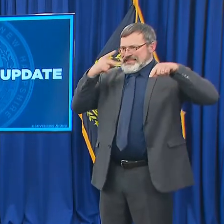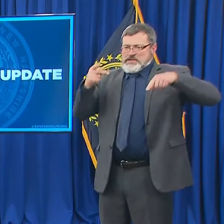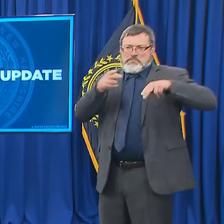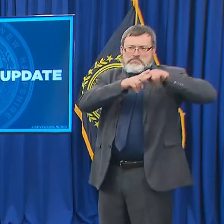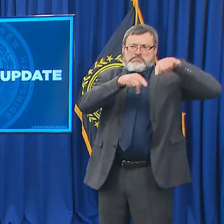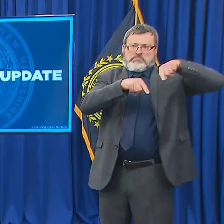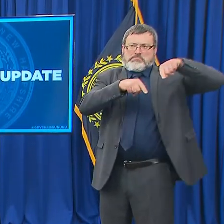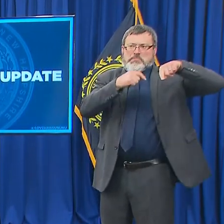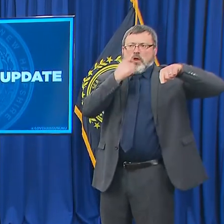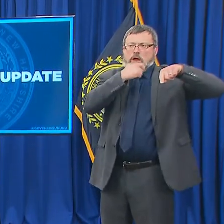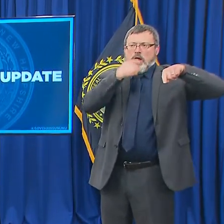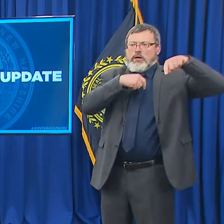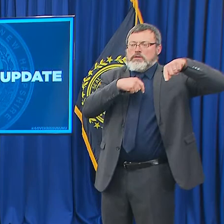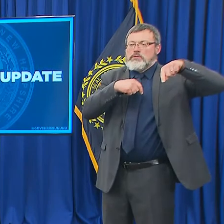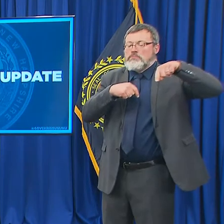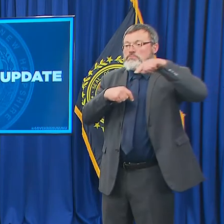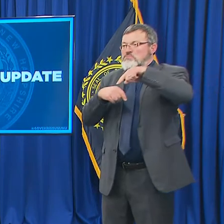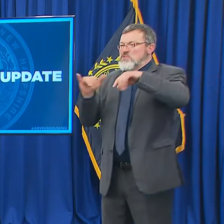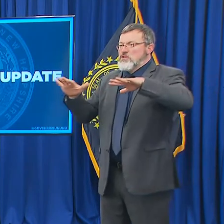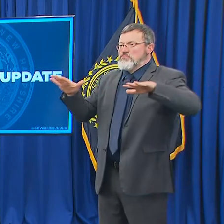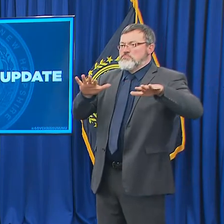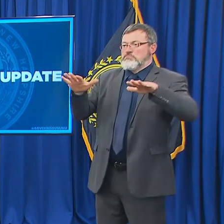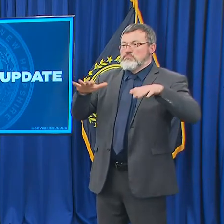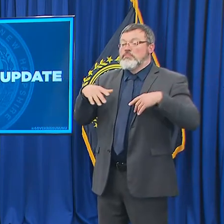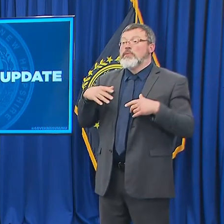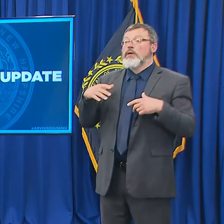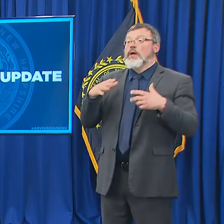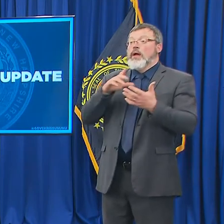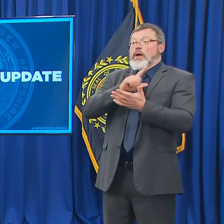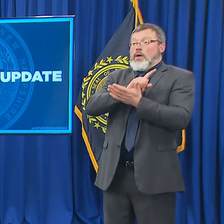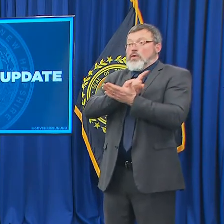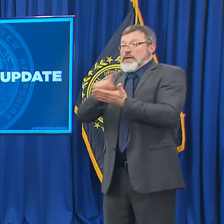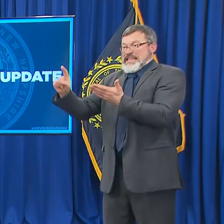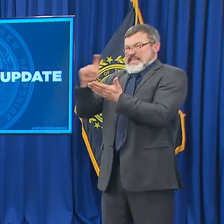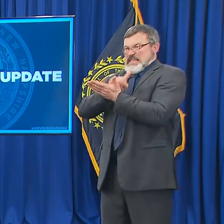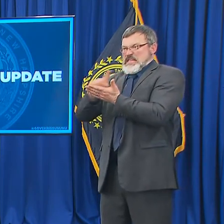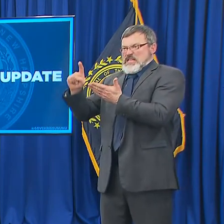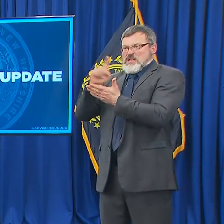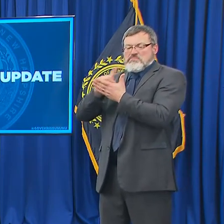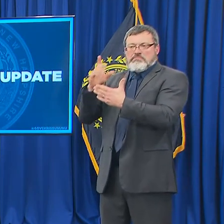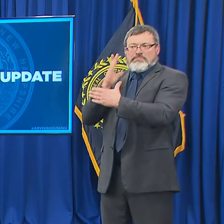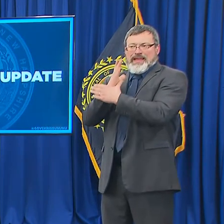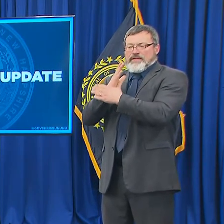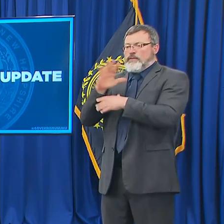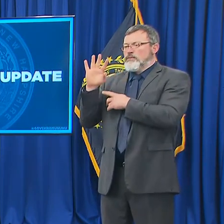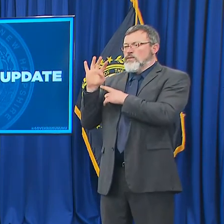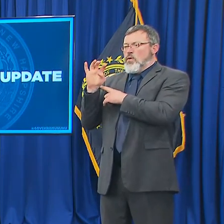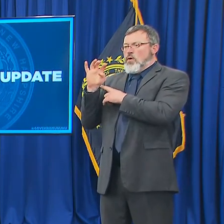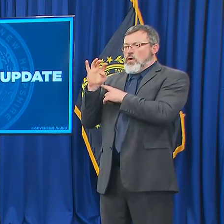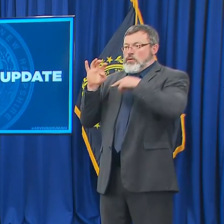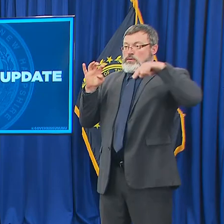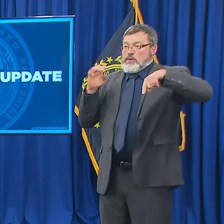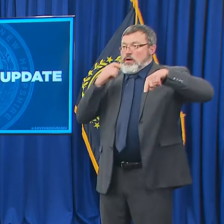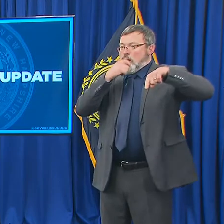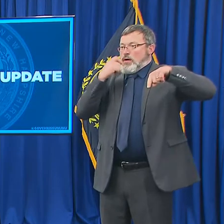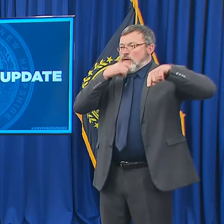more than double the number as of two weeks ago. And sadly, we have two new people to report today